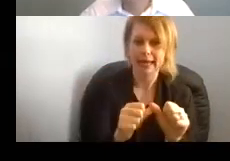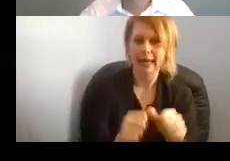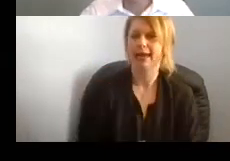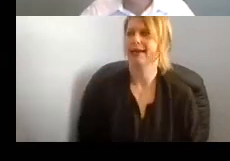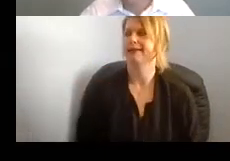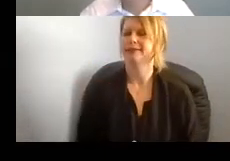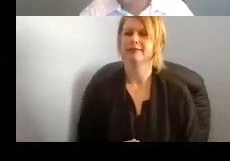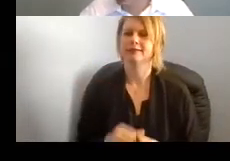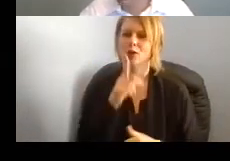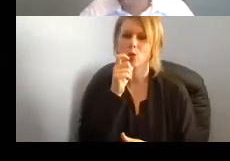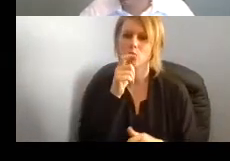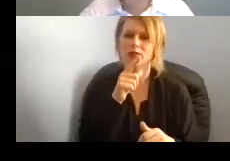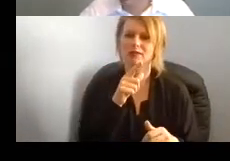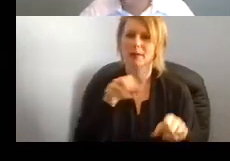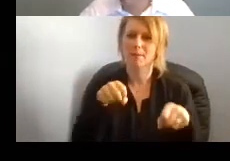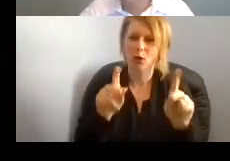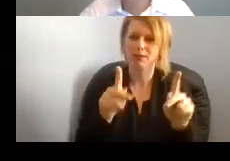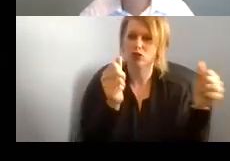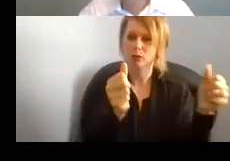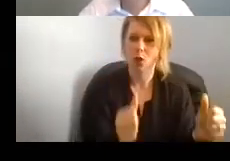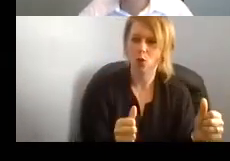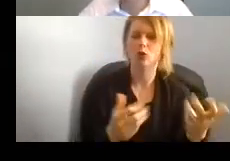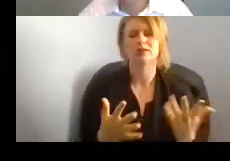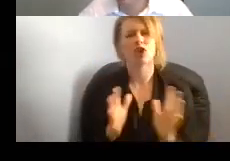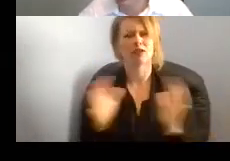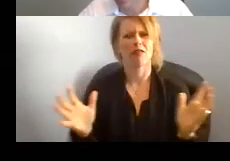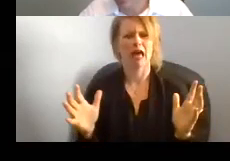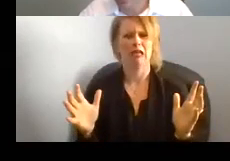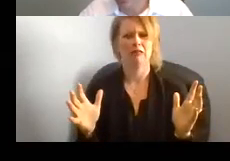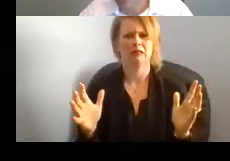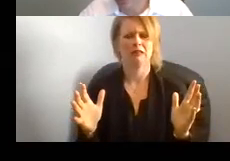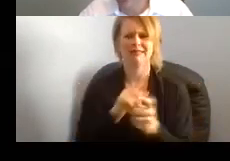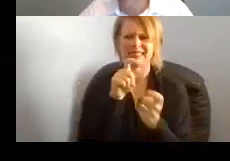You know, there’s lots of questions about how to do it. So we’re trying to put some of those guidelines together.